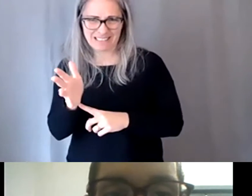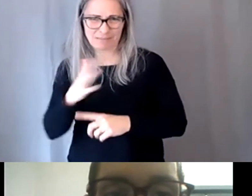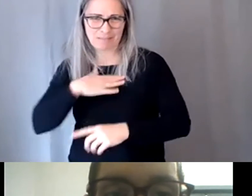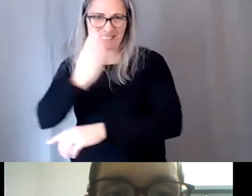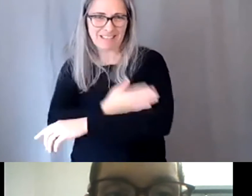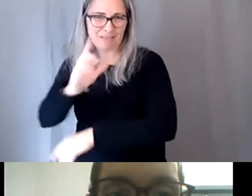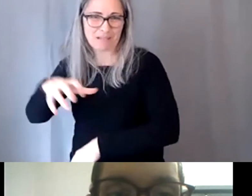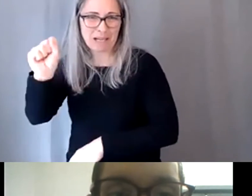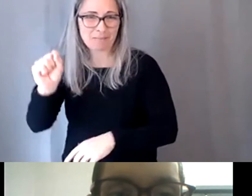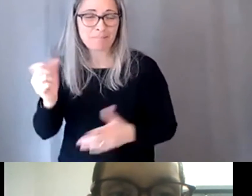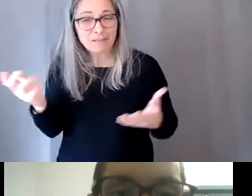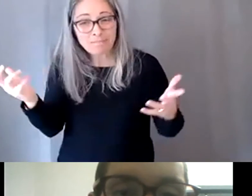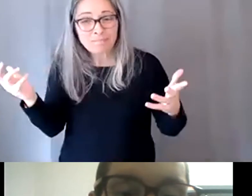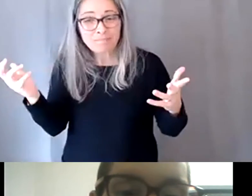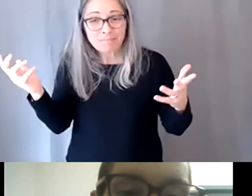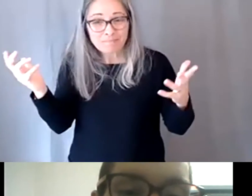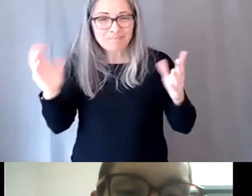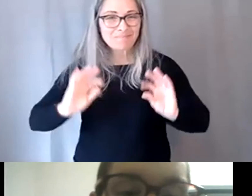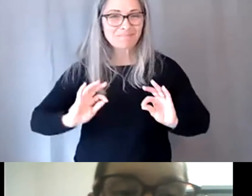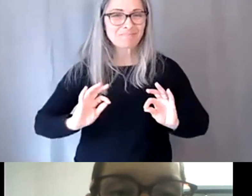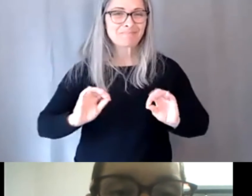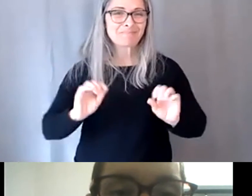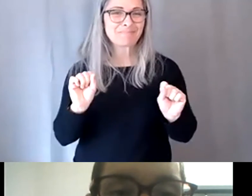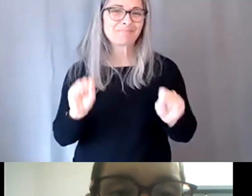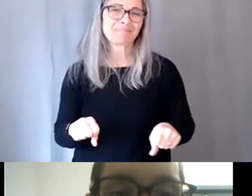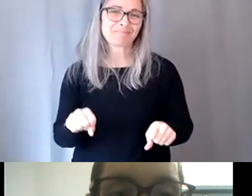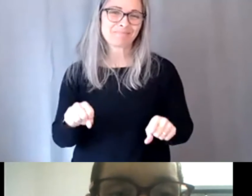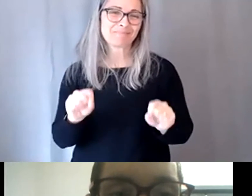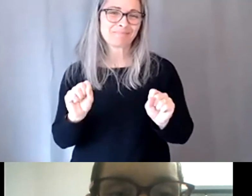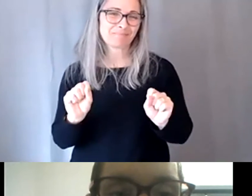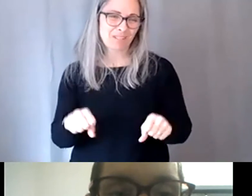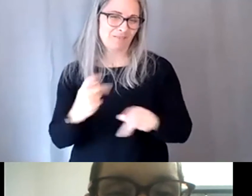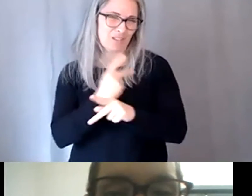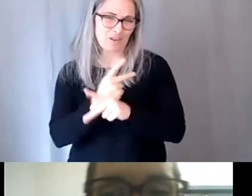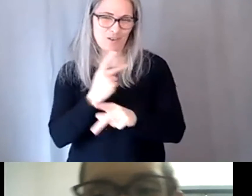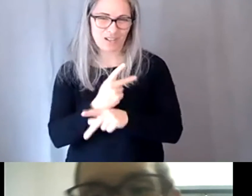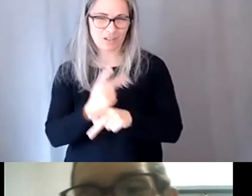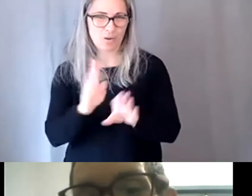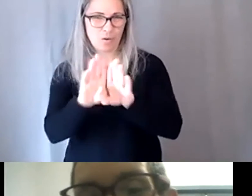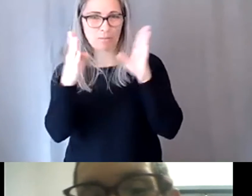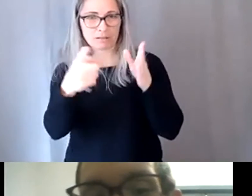but we can we definitely you know I can keep it open since you